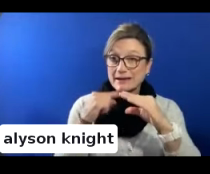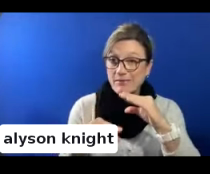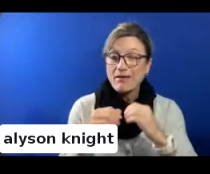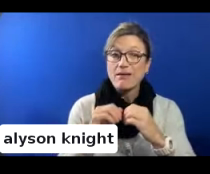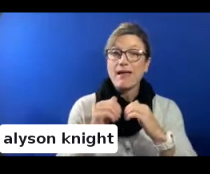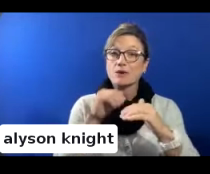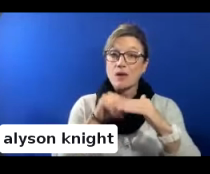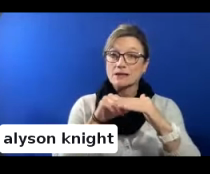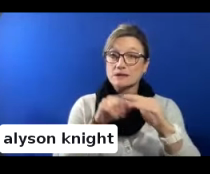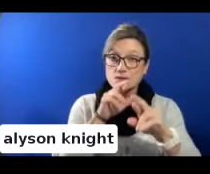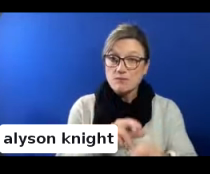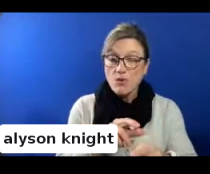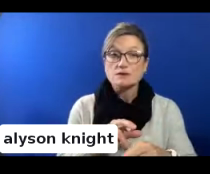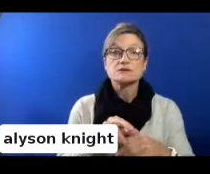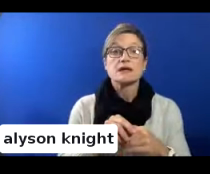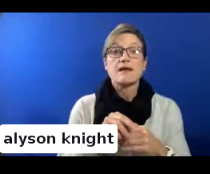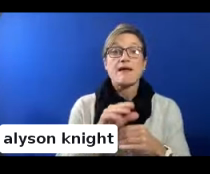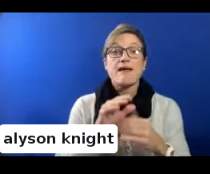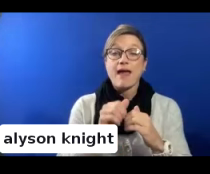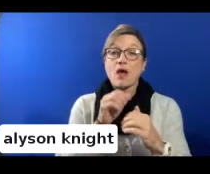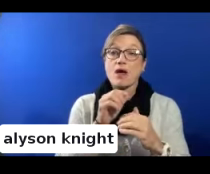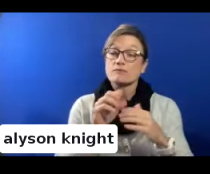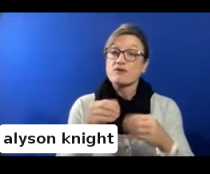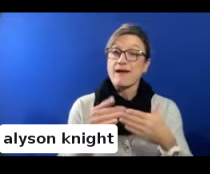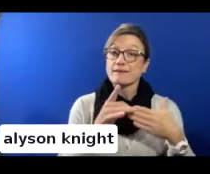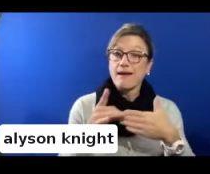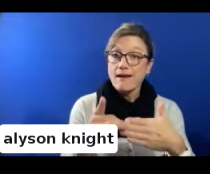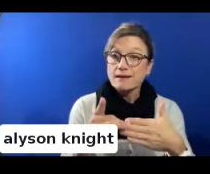the report in Foundant and provide guidance on how to complete the